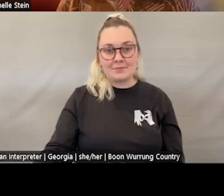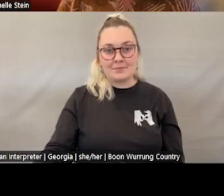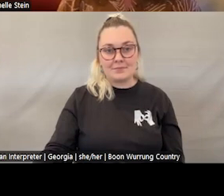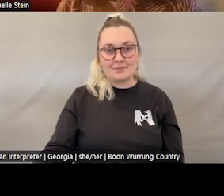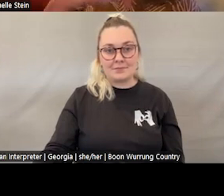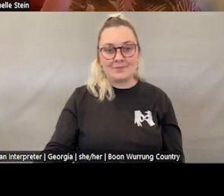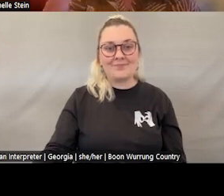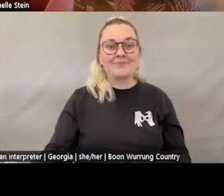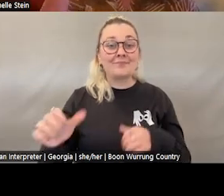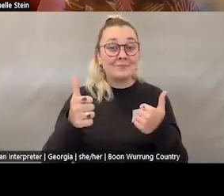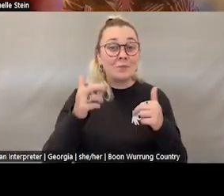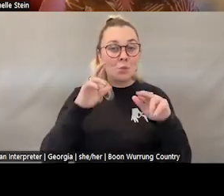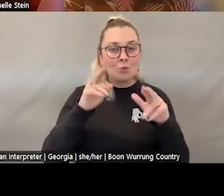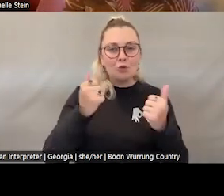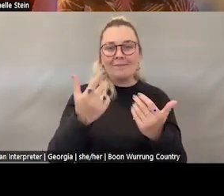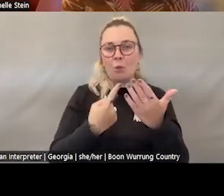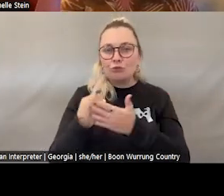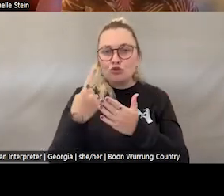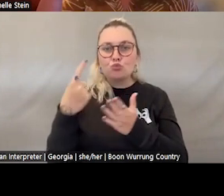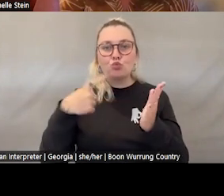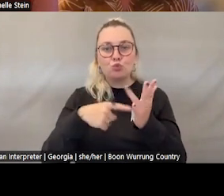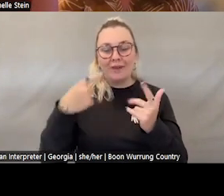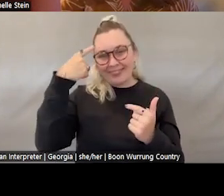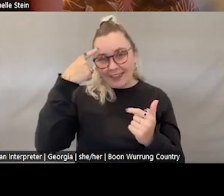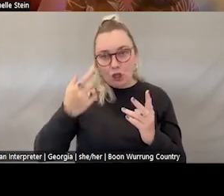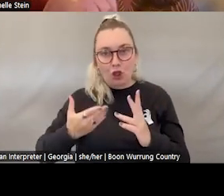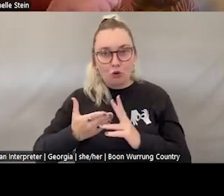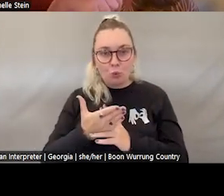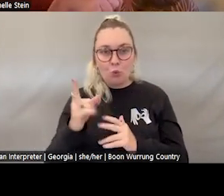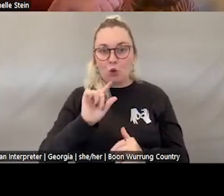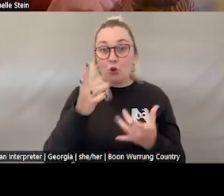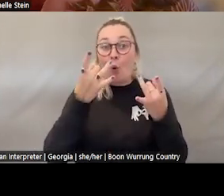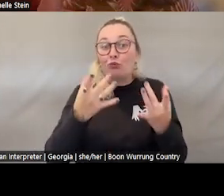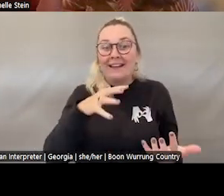Great. I hope that gave you an opportunity to think through what you are already collecting